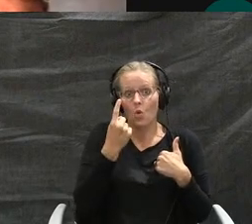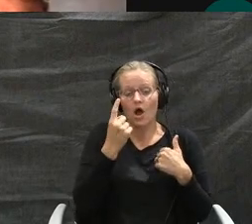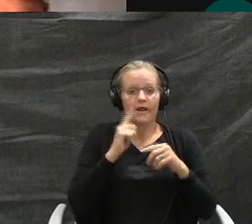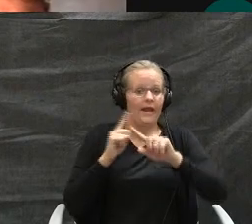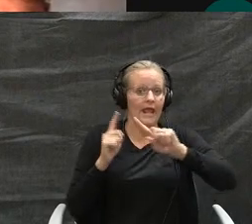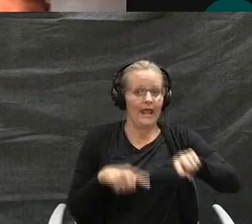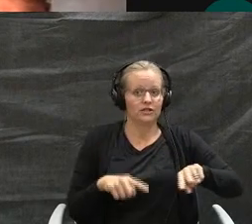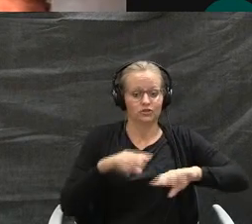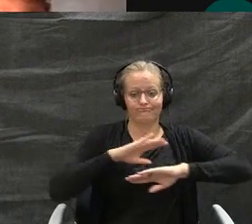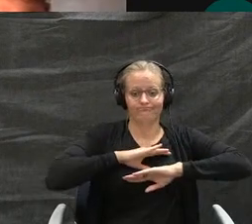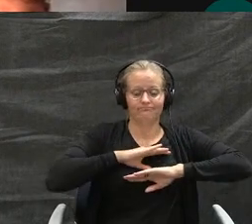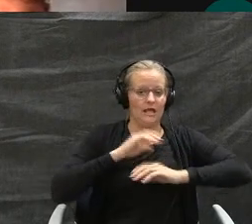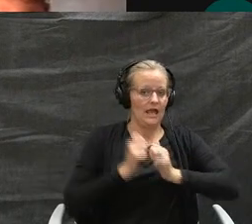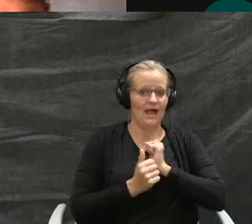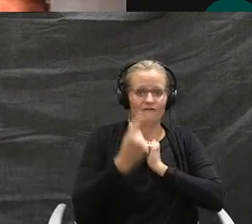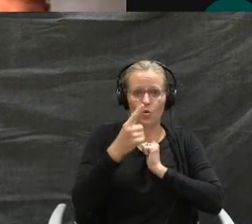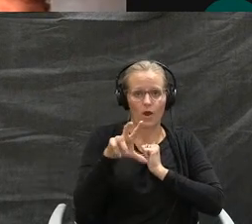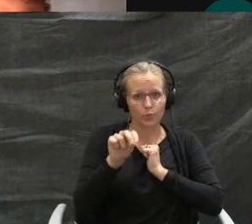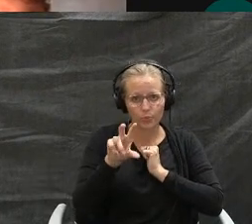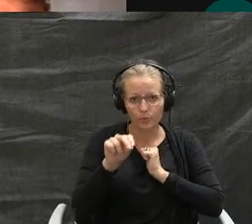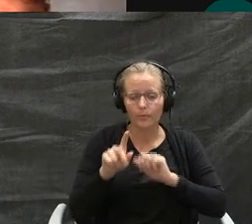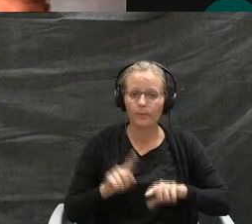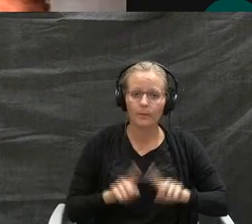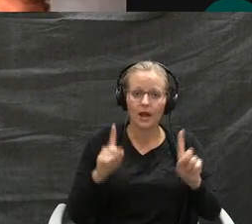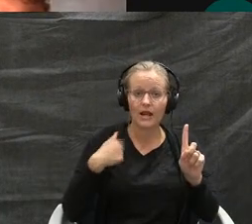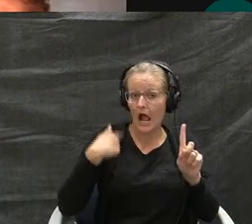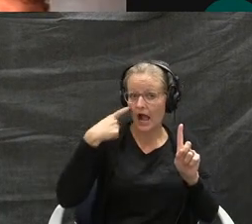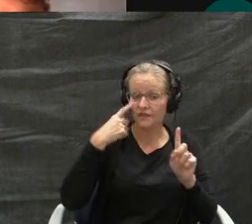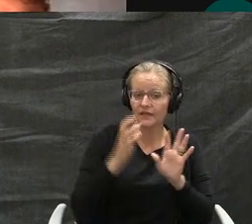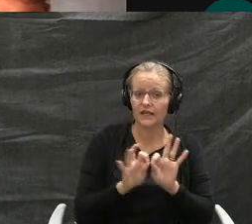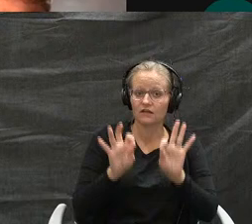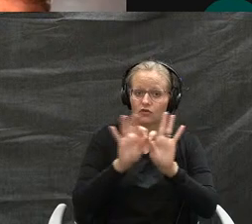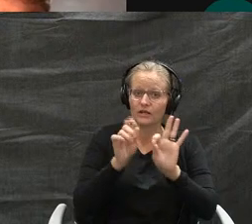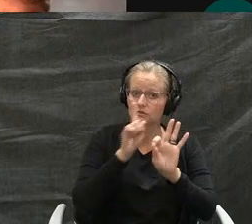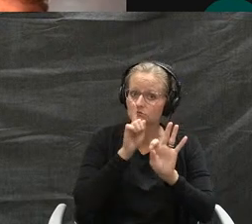make everybody happy, but I think information is really key,